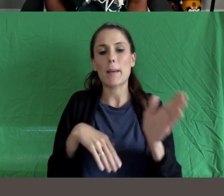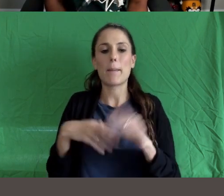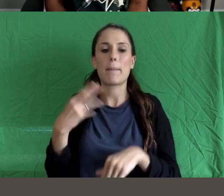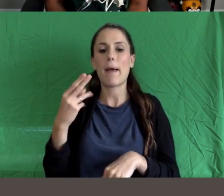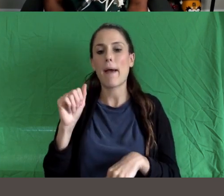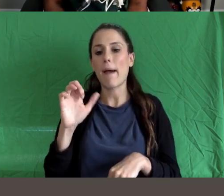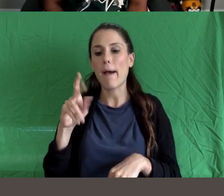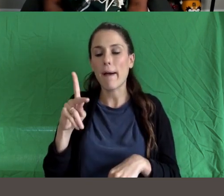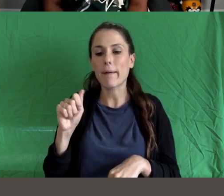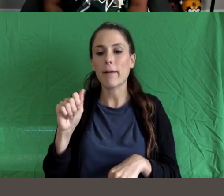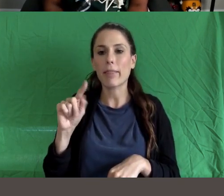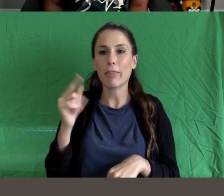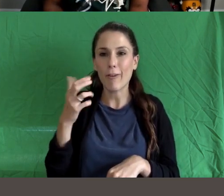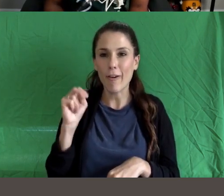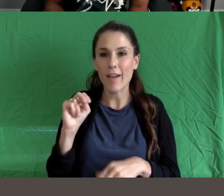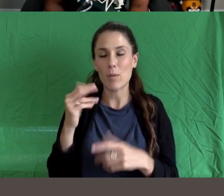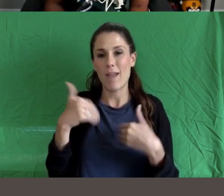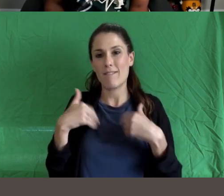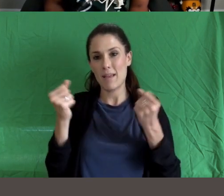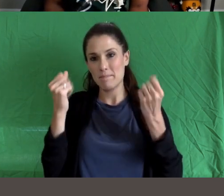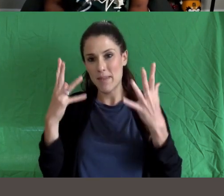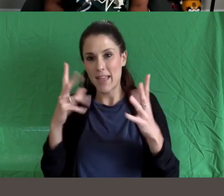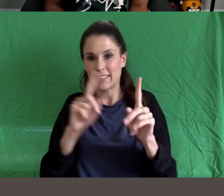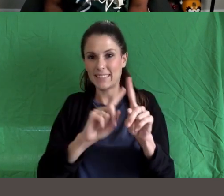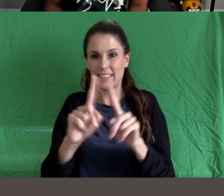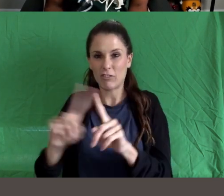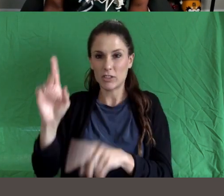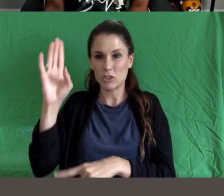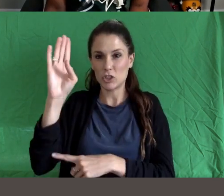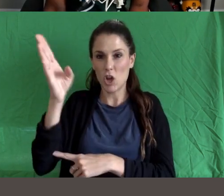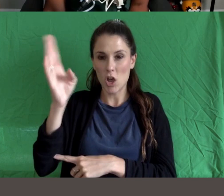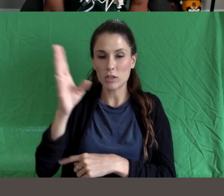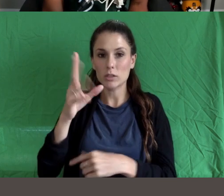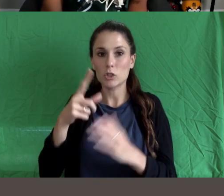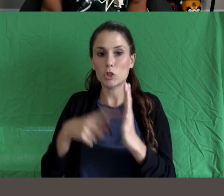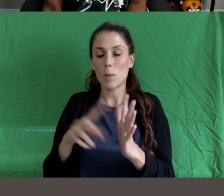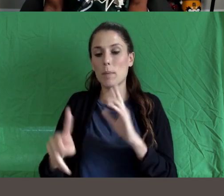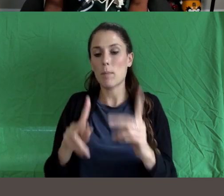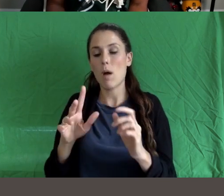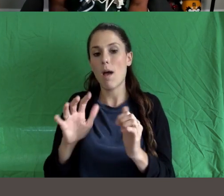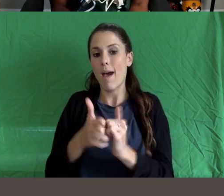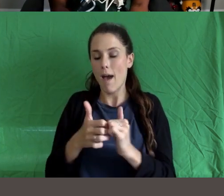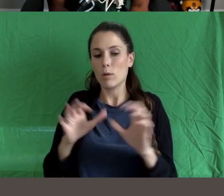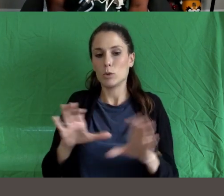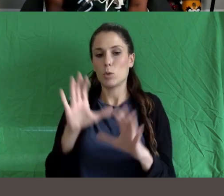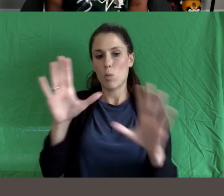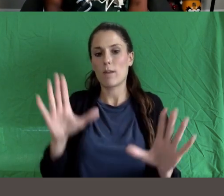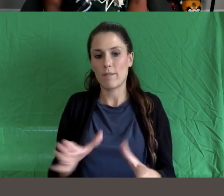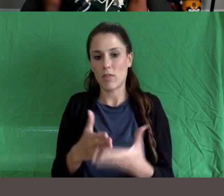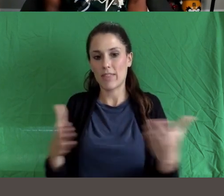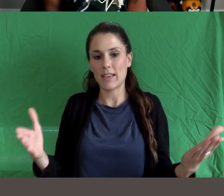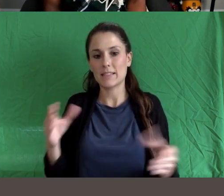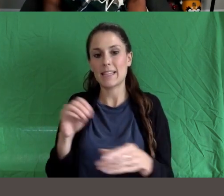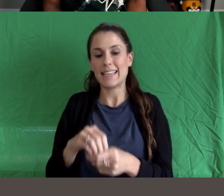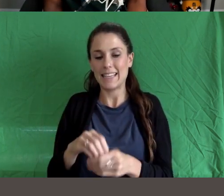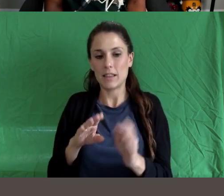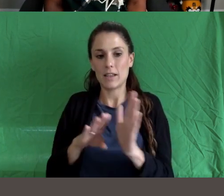and we have many different talks that show people how to do wonderful things in the development space